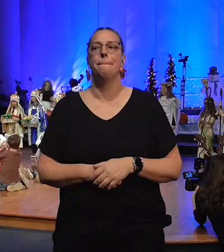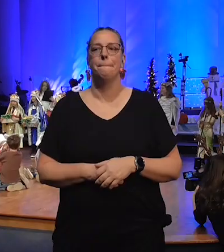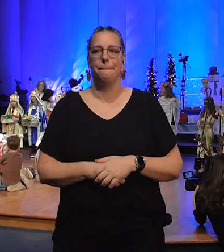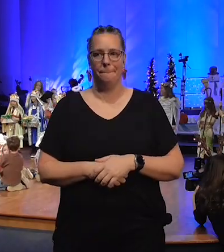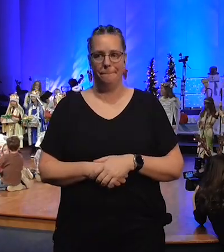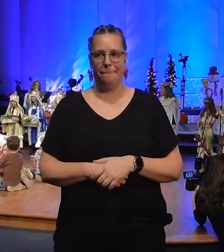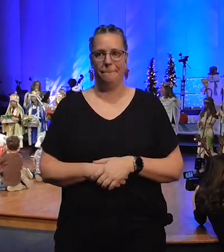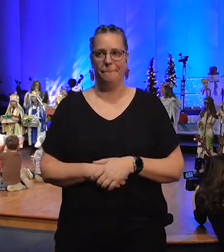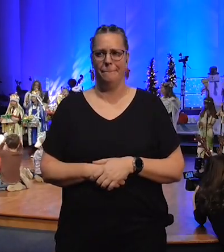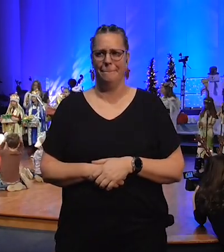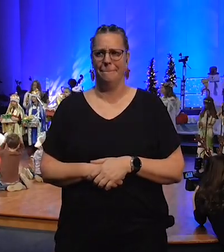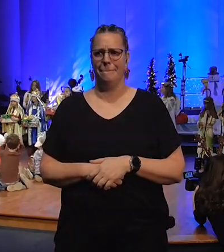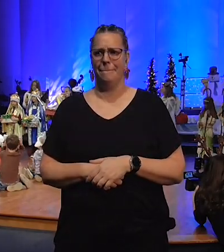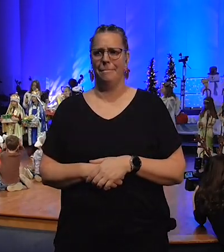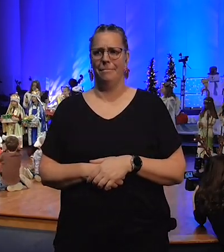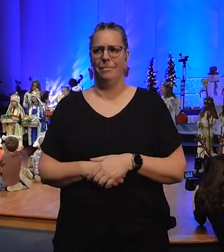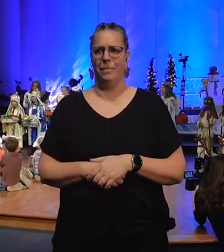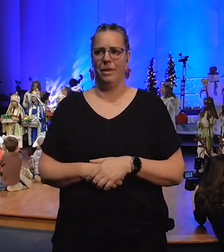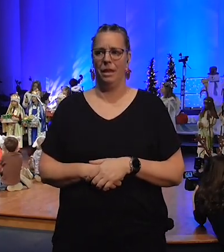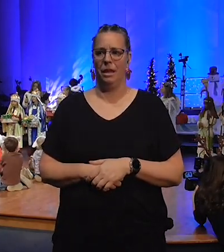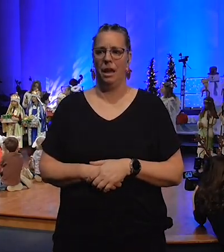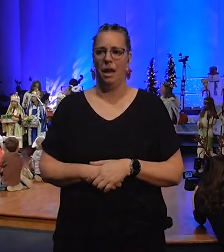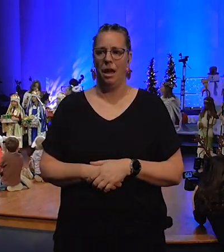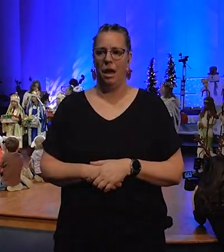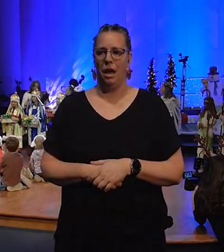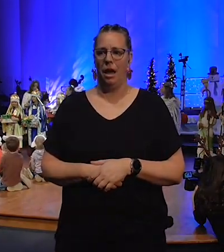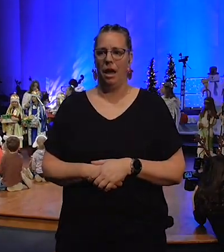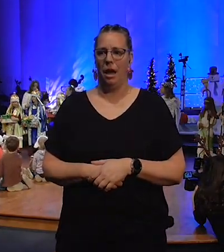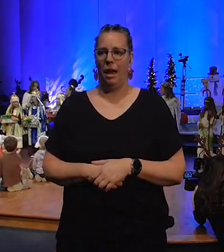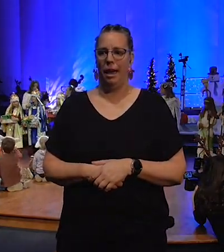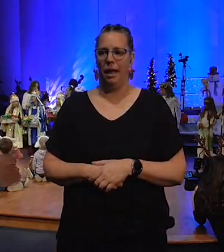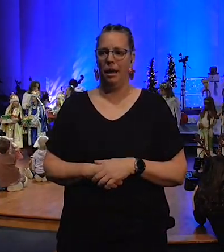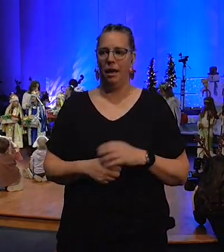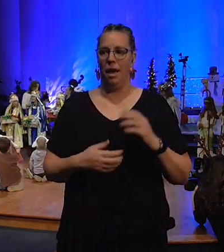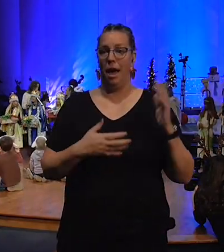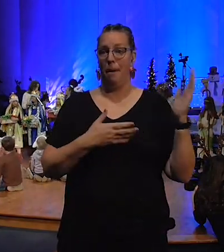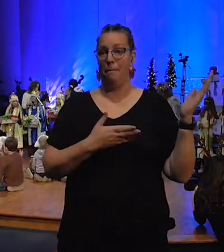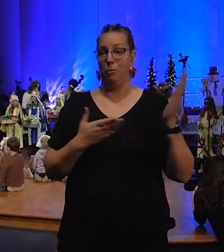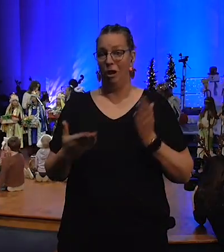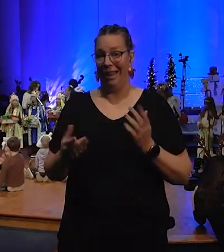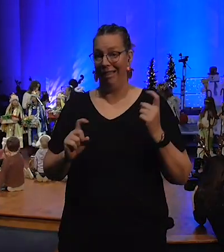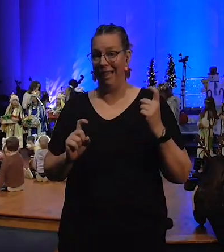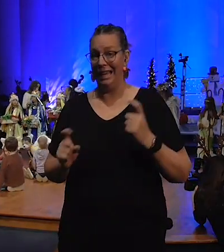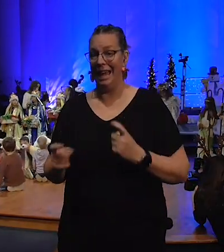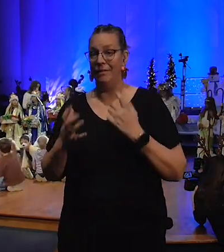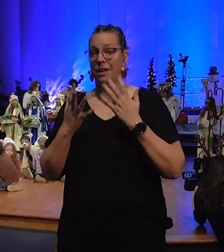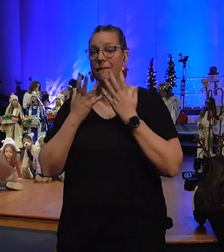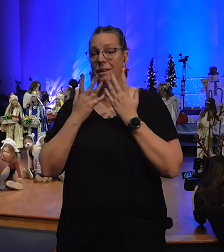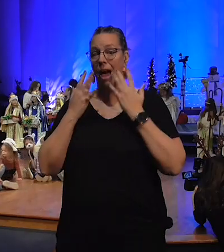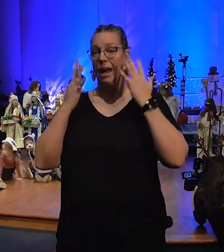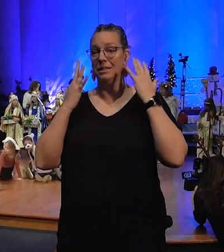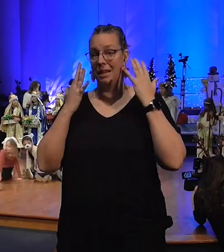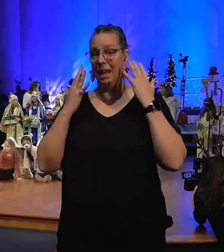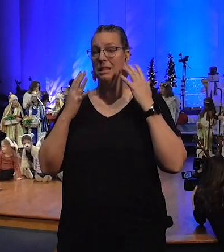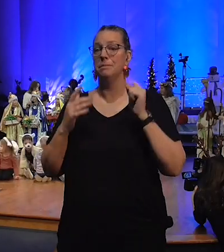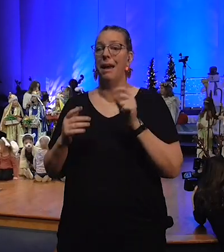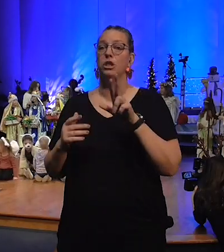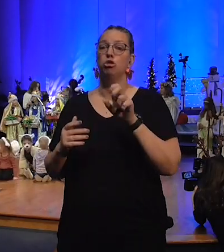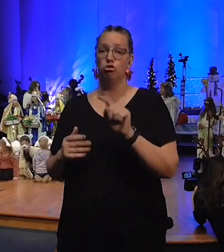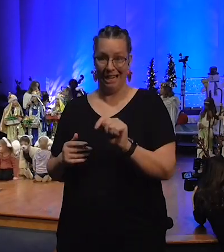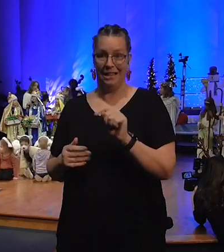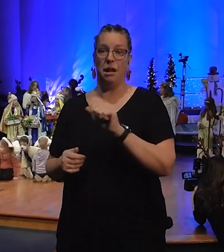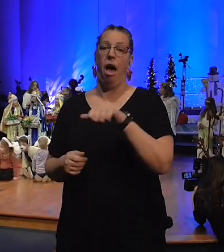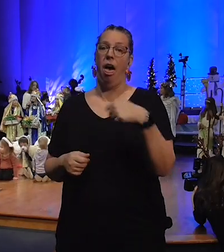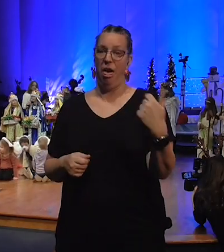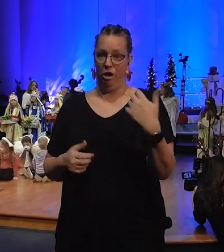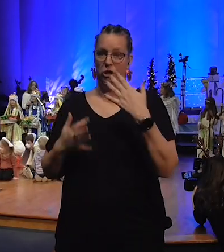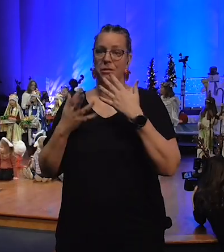the gift of Courage by doing what is right I bring the gift of